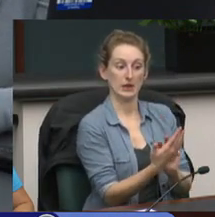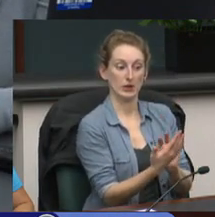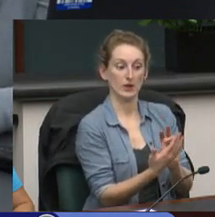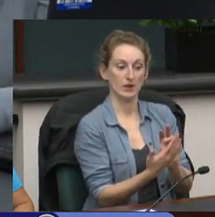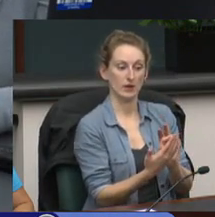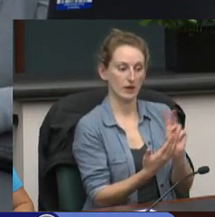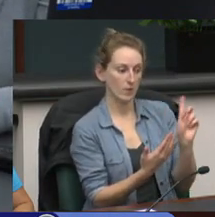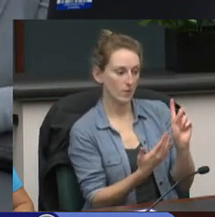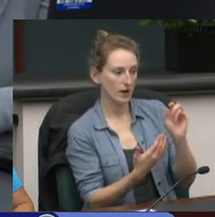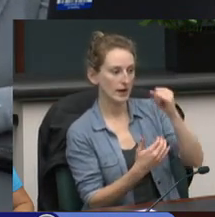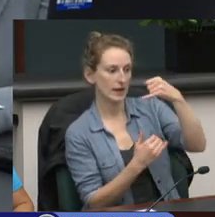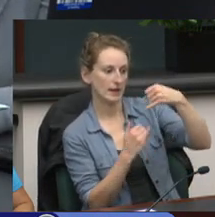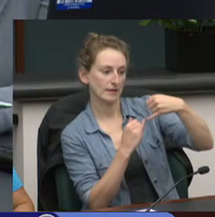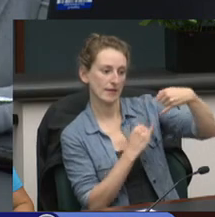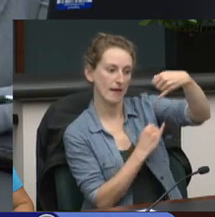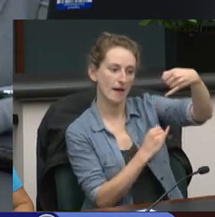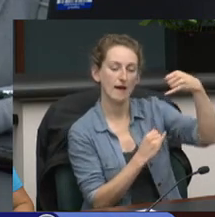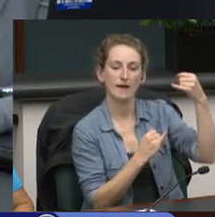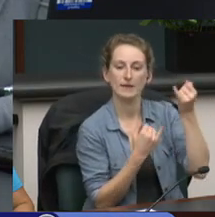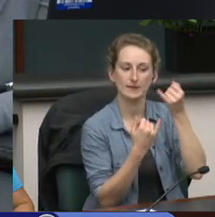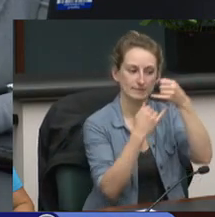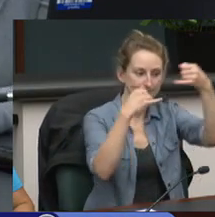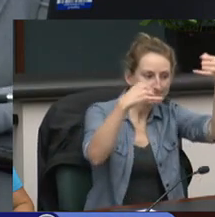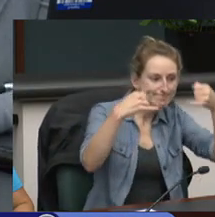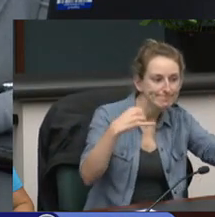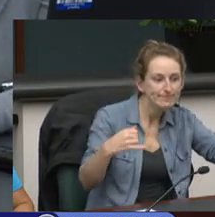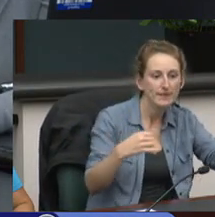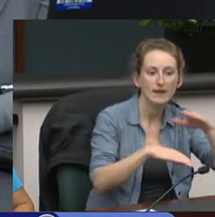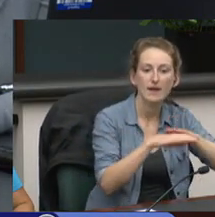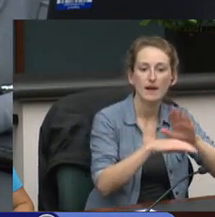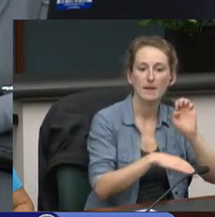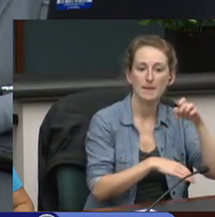the new lines you know the guidance from the Comprehensive Plan has those focus